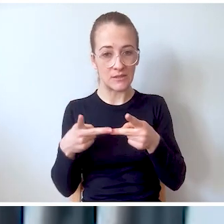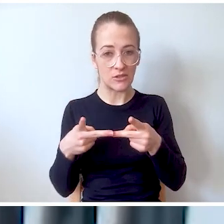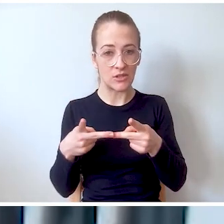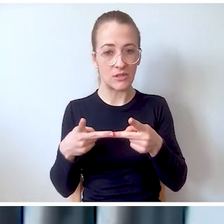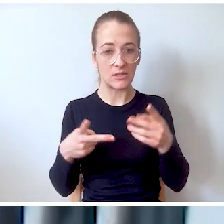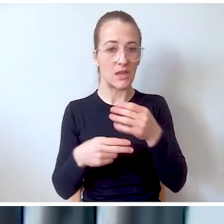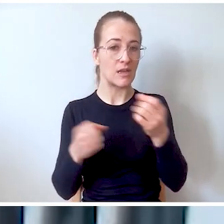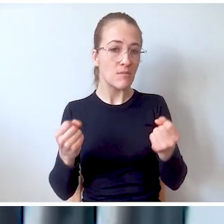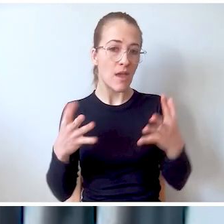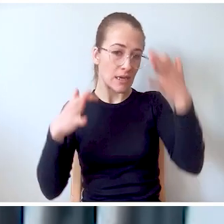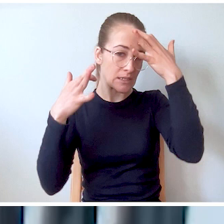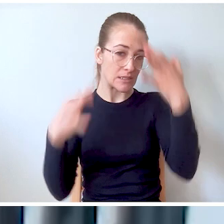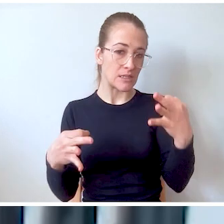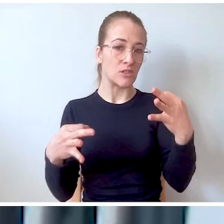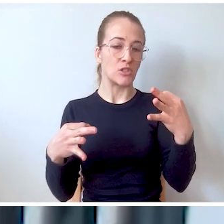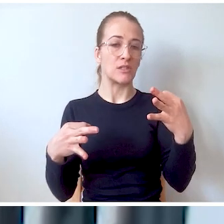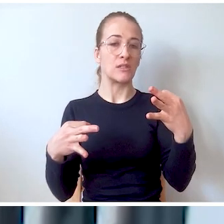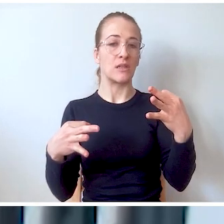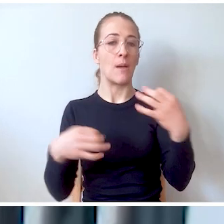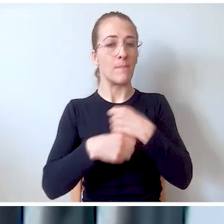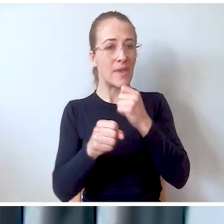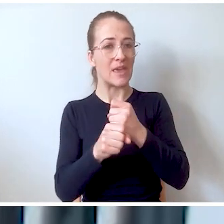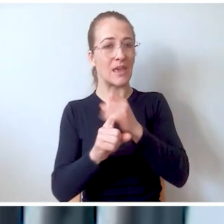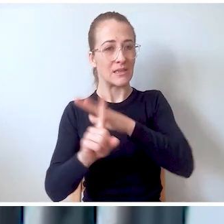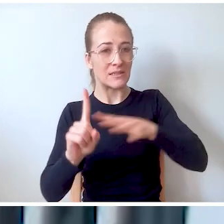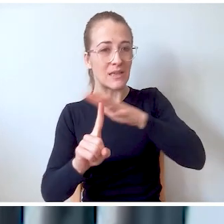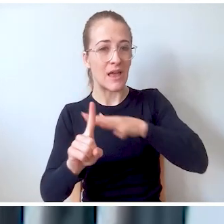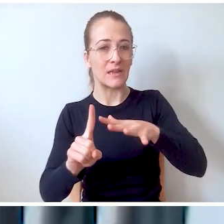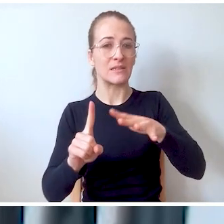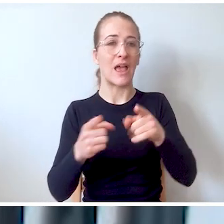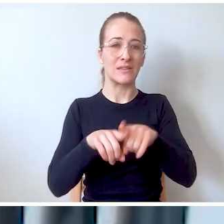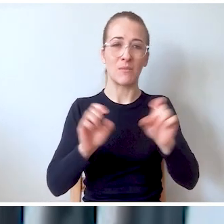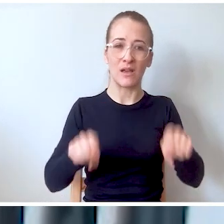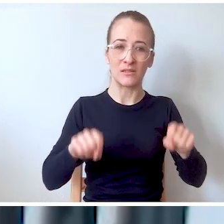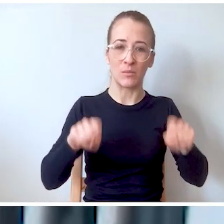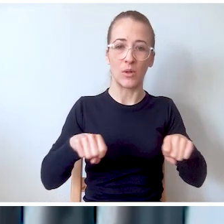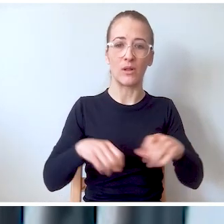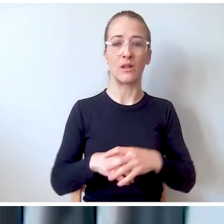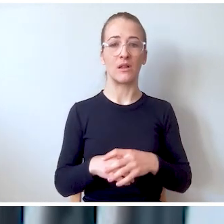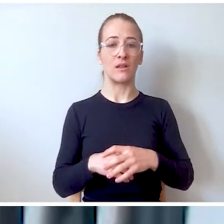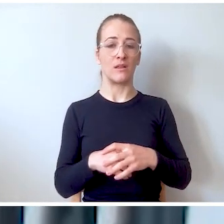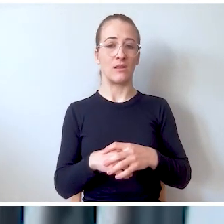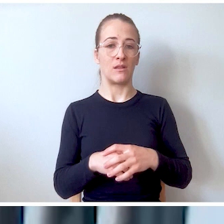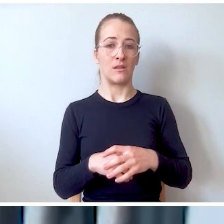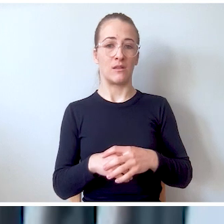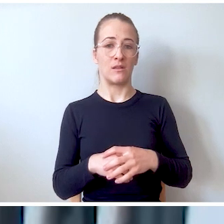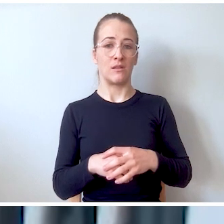and as many decision making settings as I possibly can, settings of tremendous import,